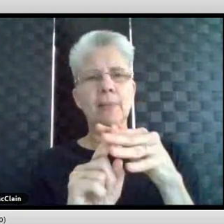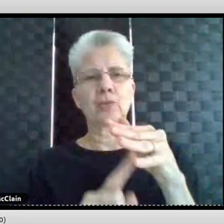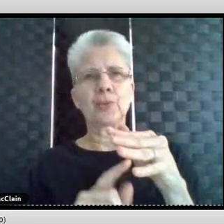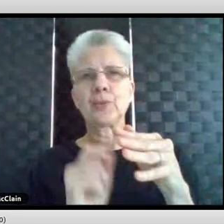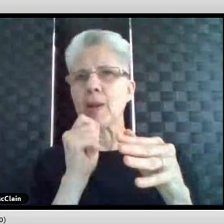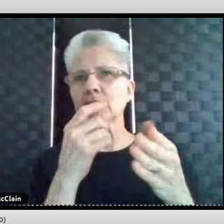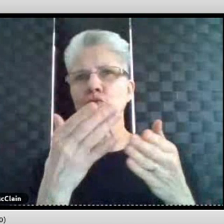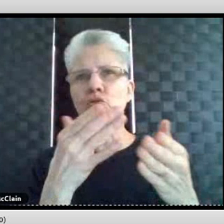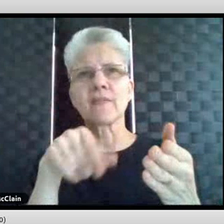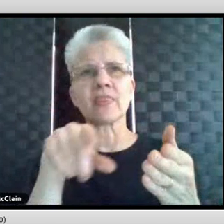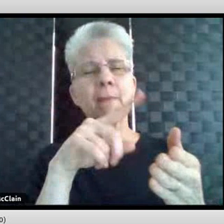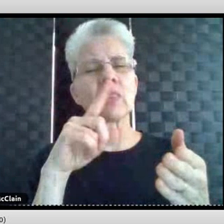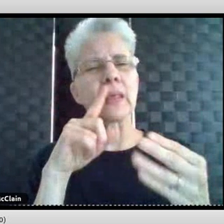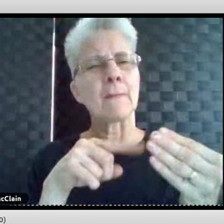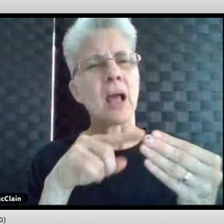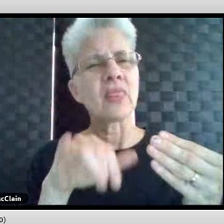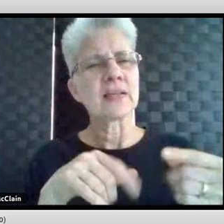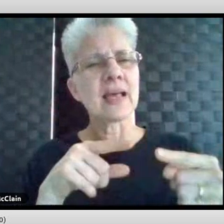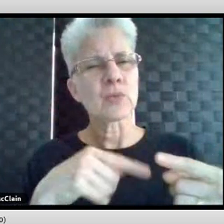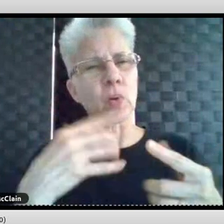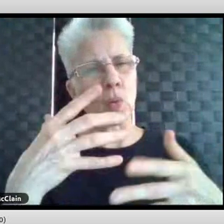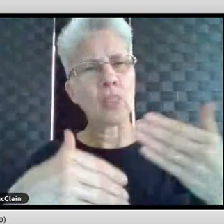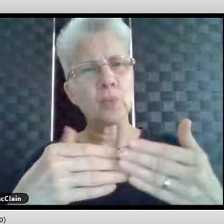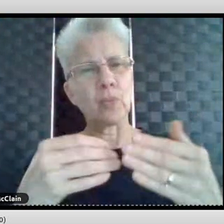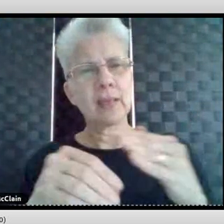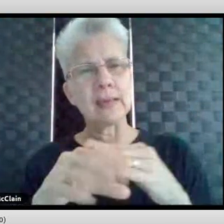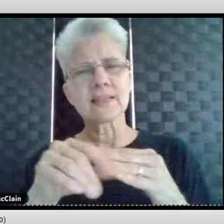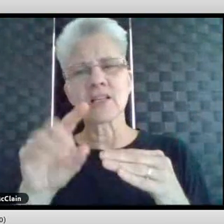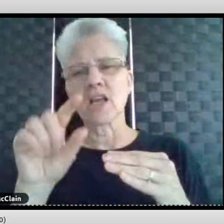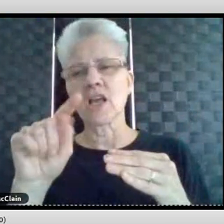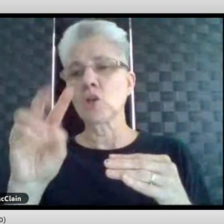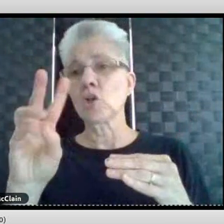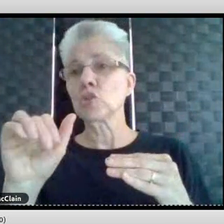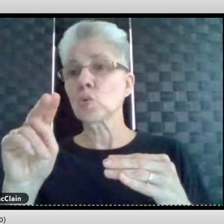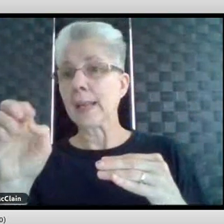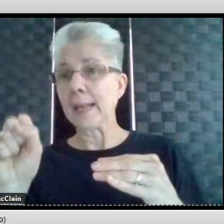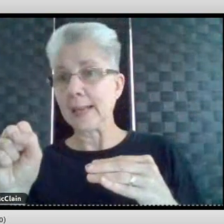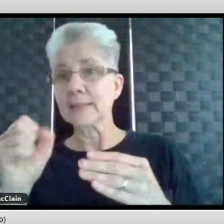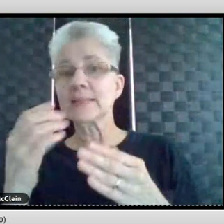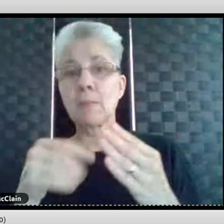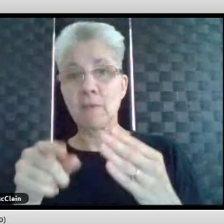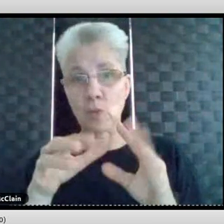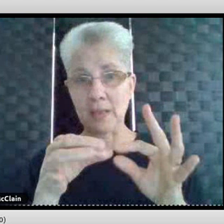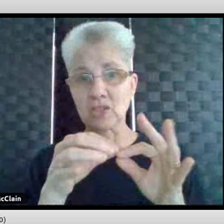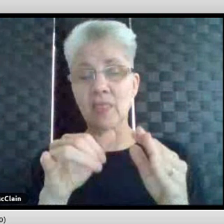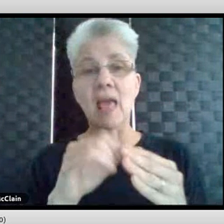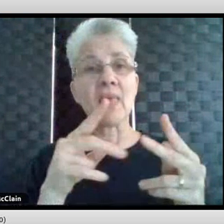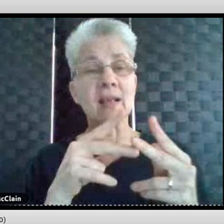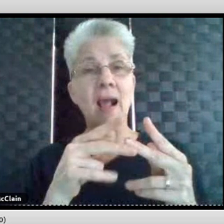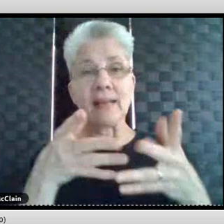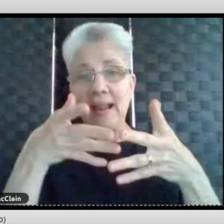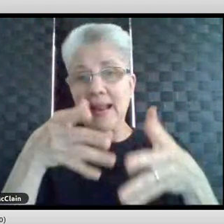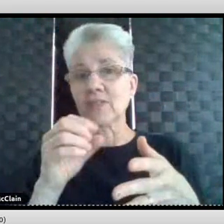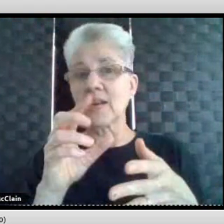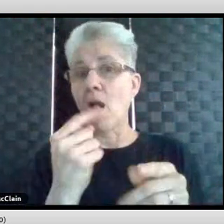So be thinking about this as we're going through these. "Tweens." Absolutely. A couple of you mentioned tweens. They kind of get left out, don't they?